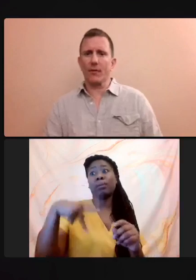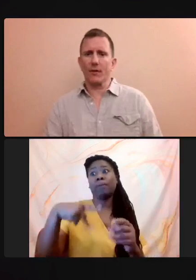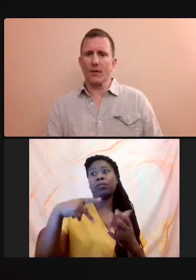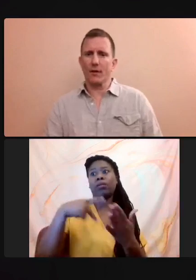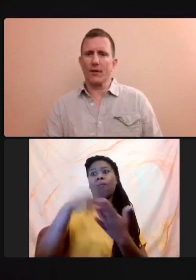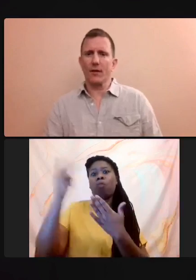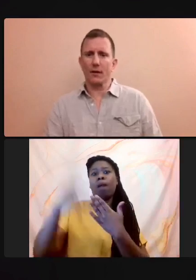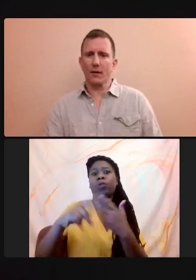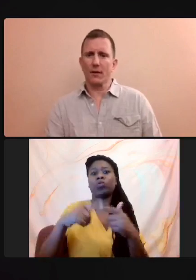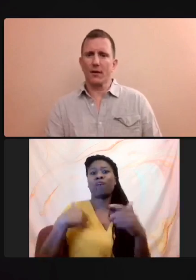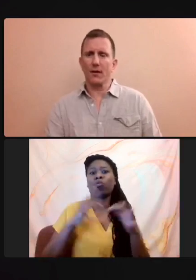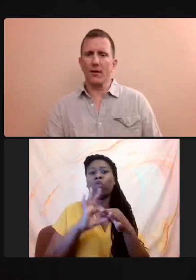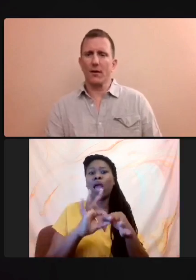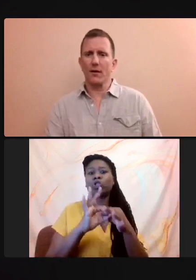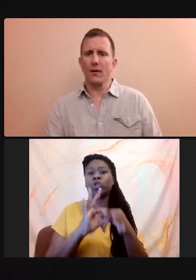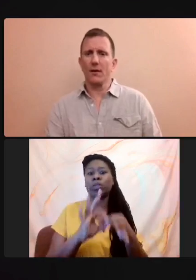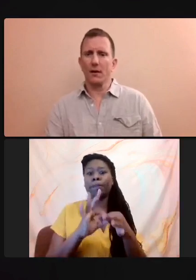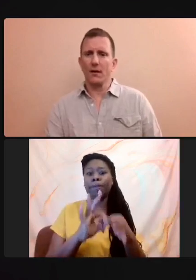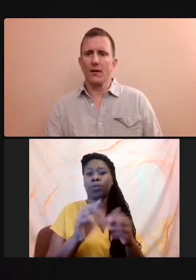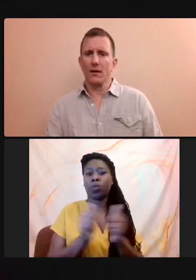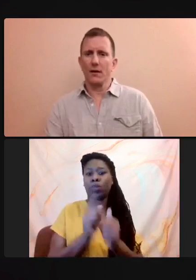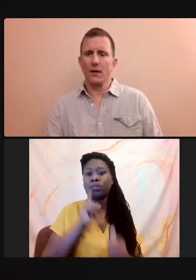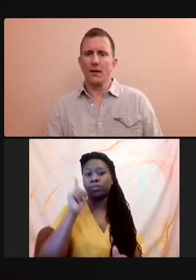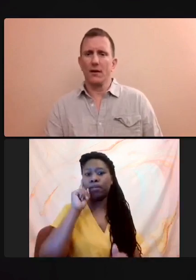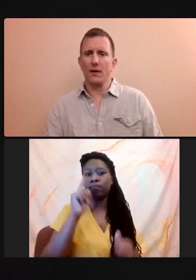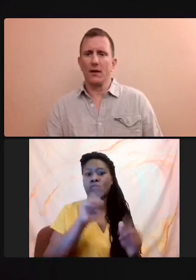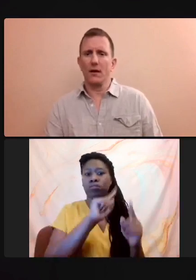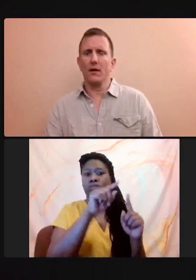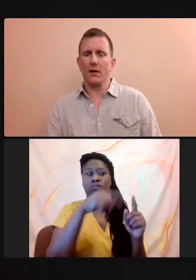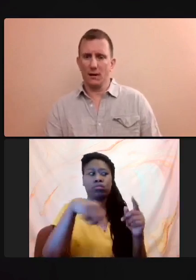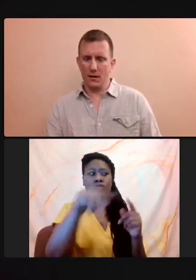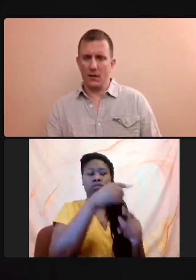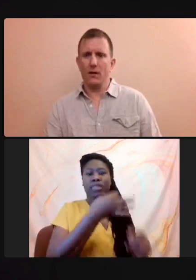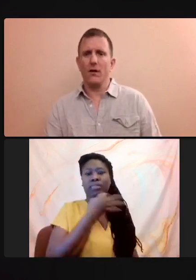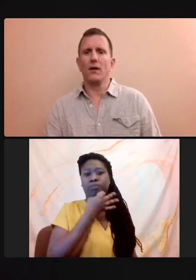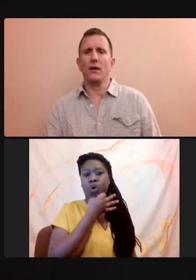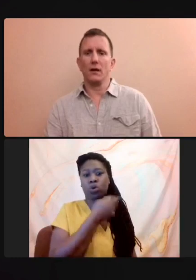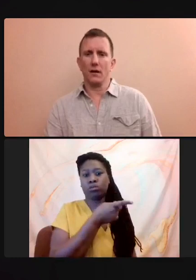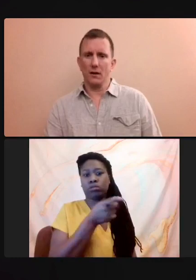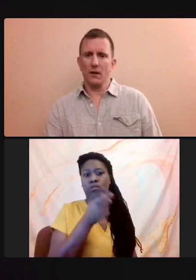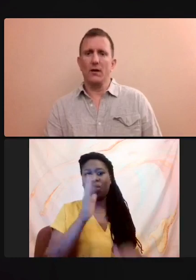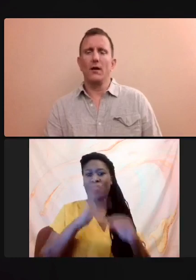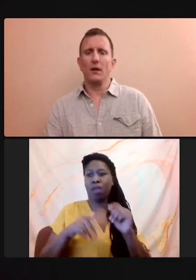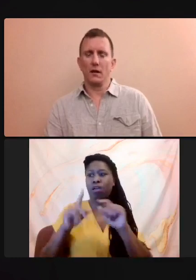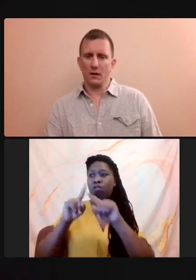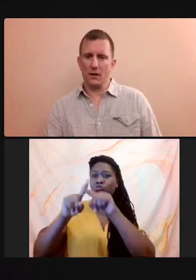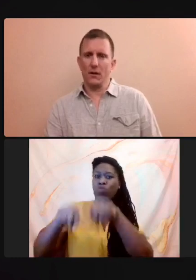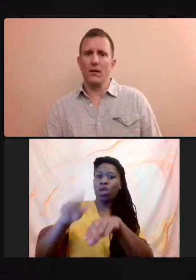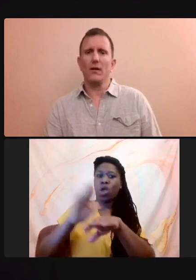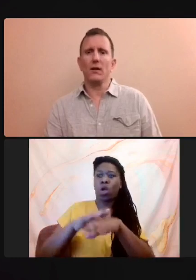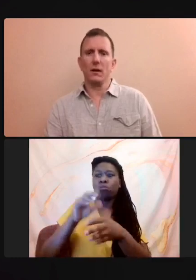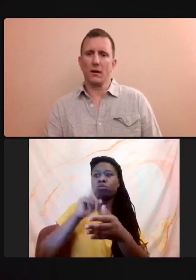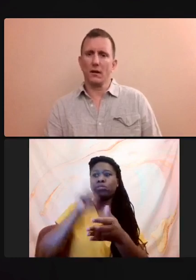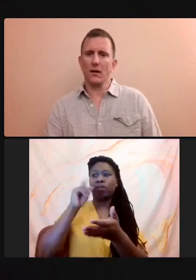should ITP programs do that work? Seek out deaf folks who would be willing to mentor their students?